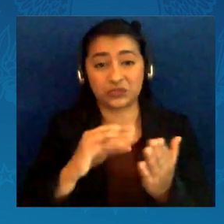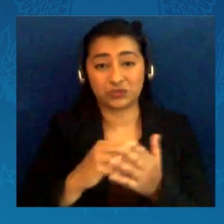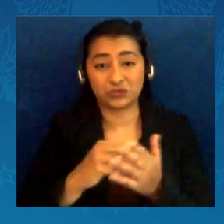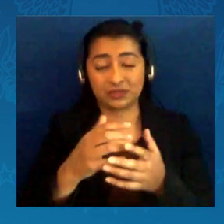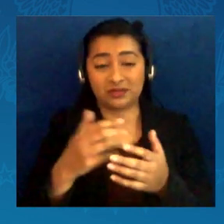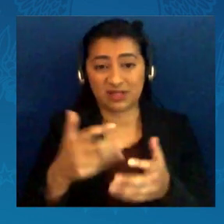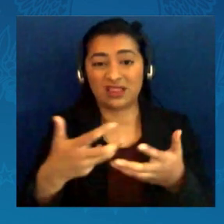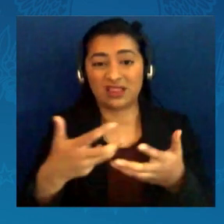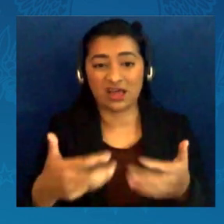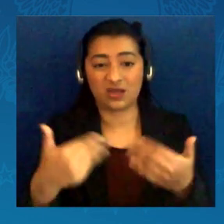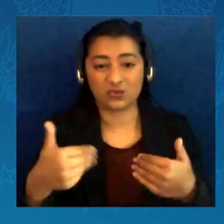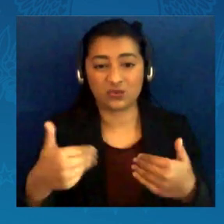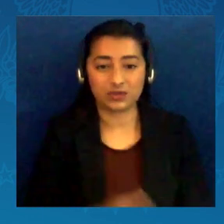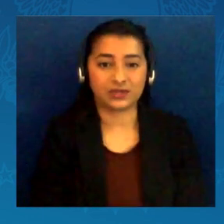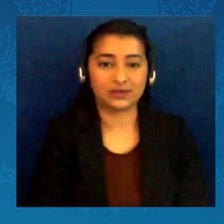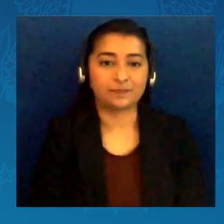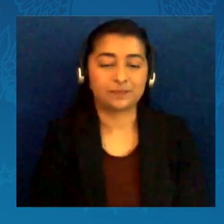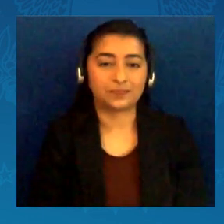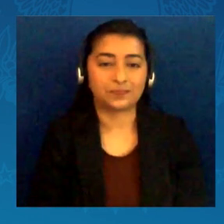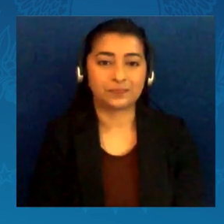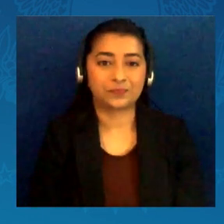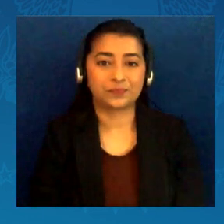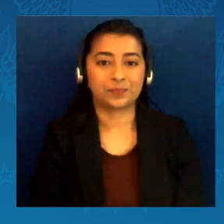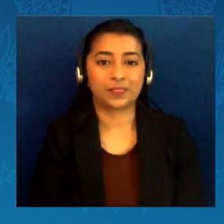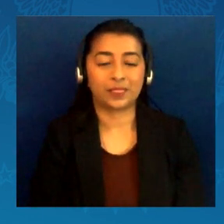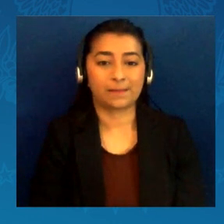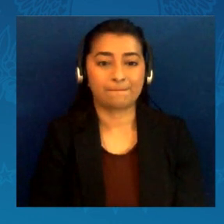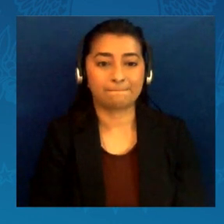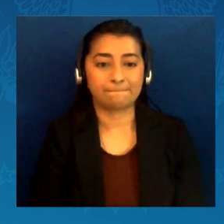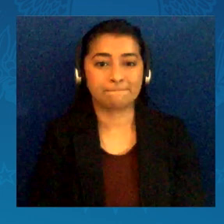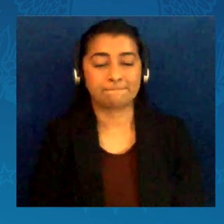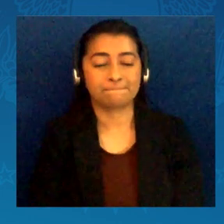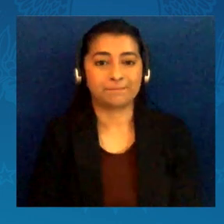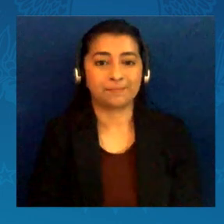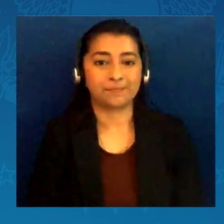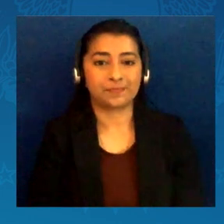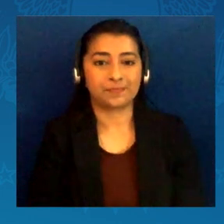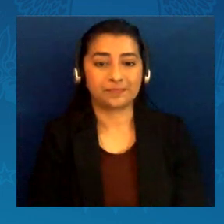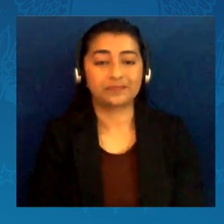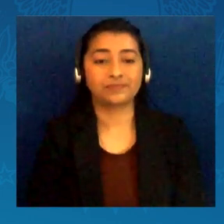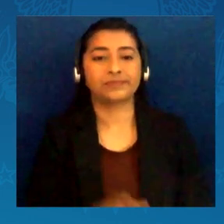I can't emphasize enough that you are going to come in and truly be the leaders.